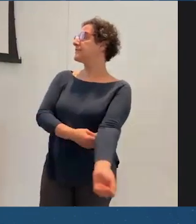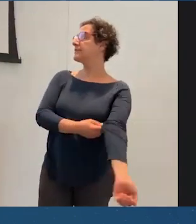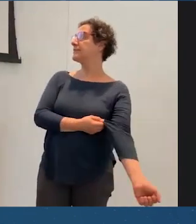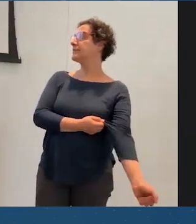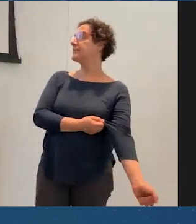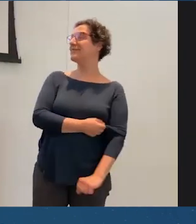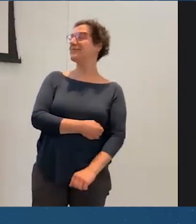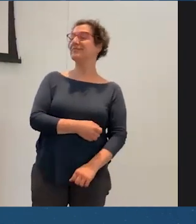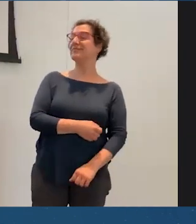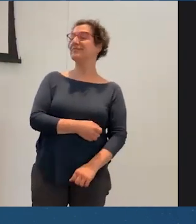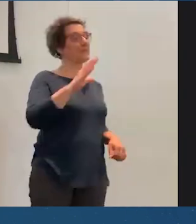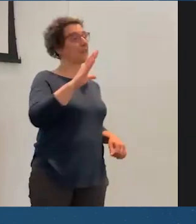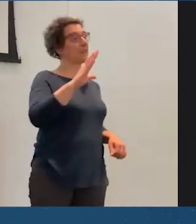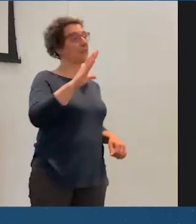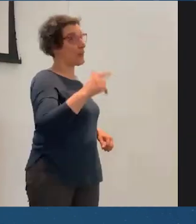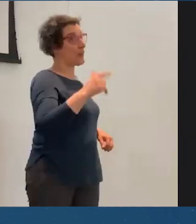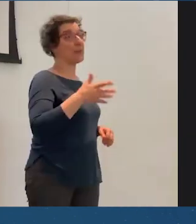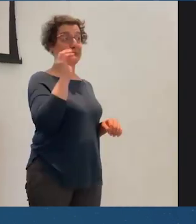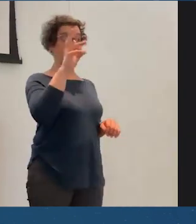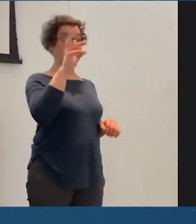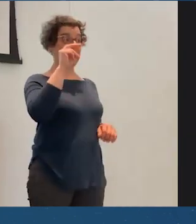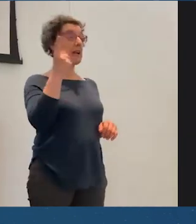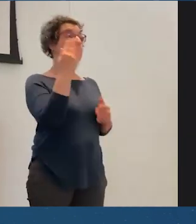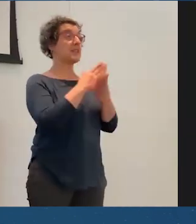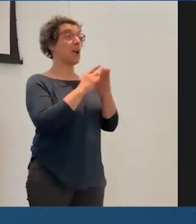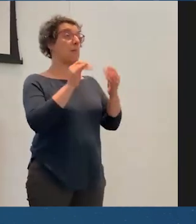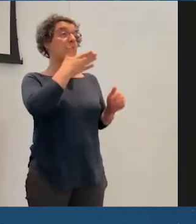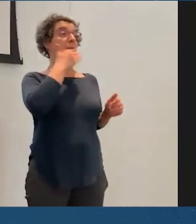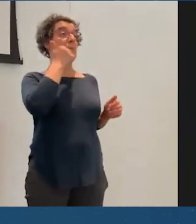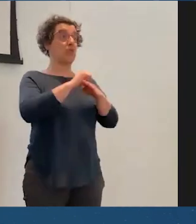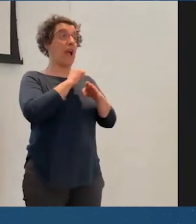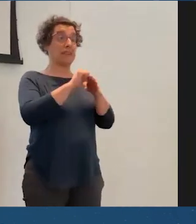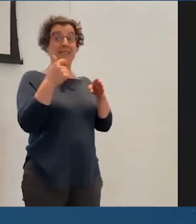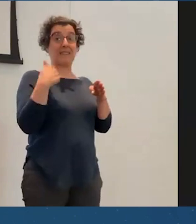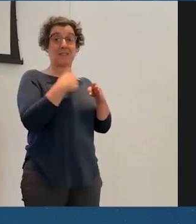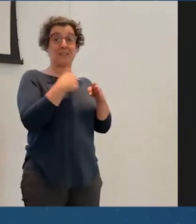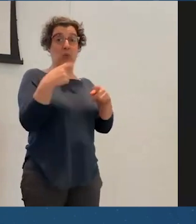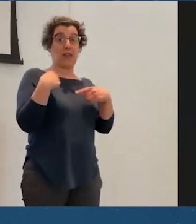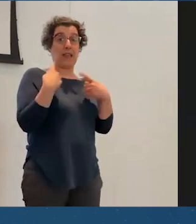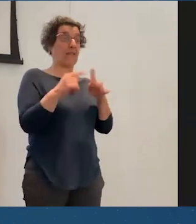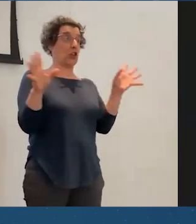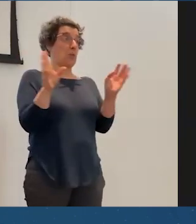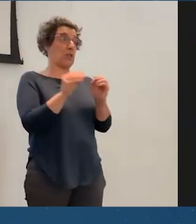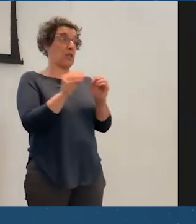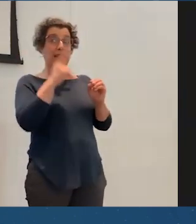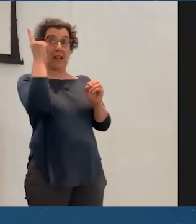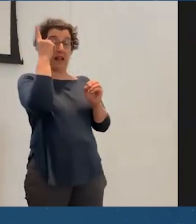Cool. So some of the best practices that we've accumulated across a couple of years